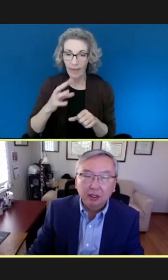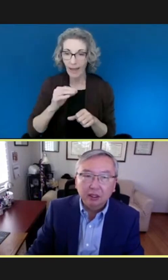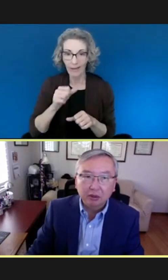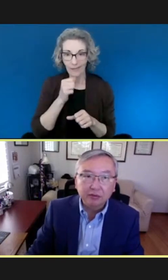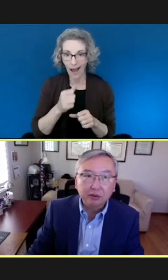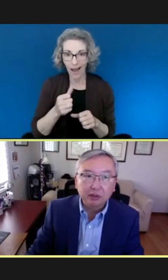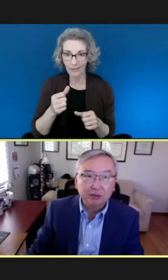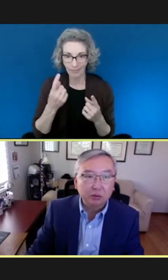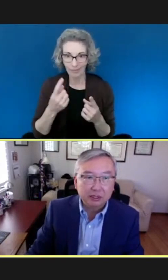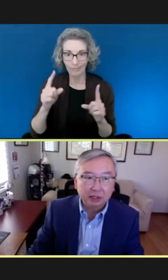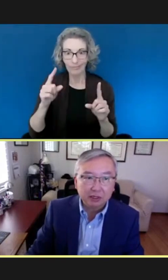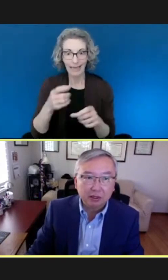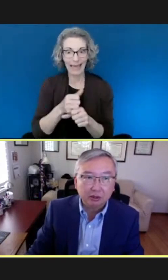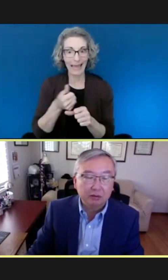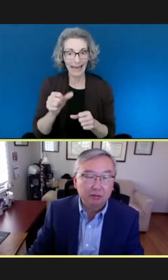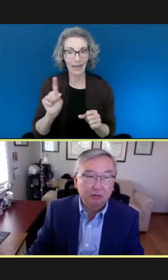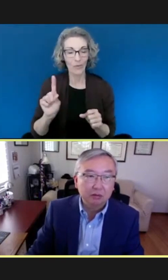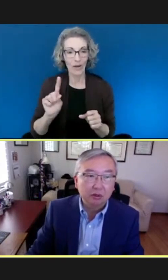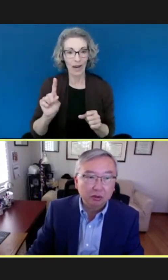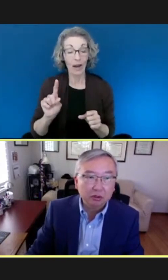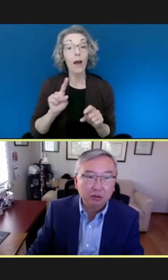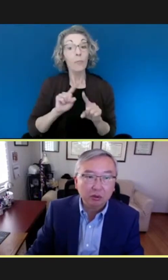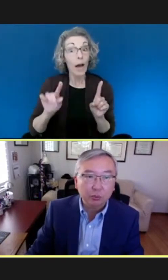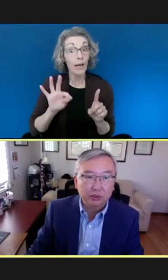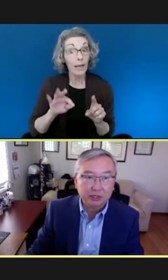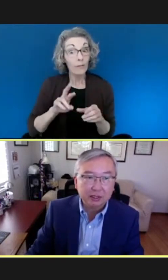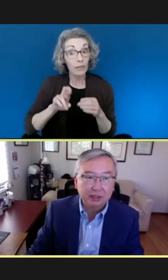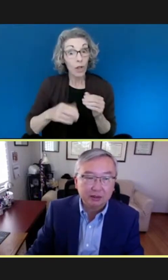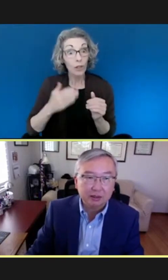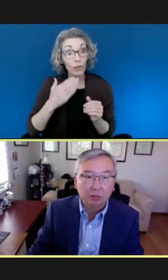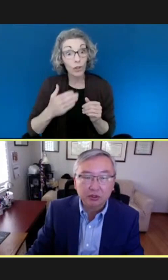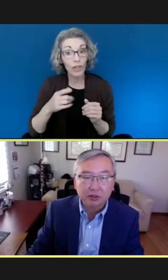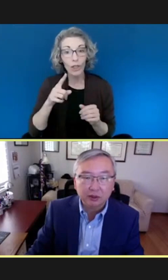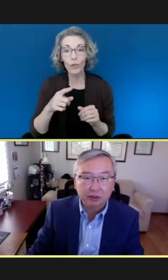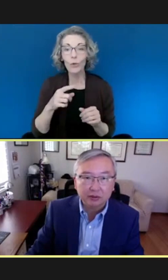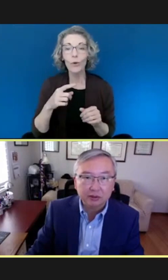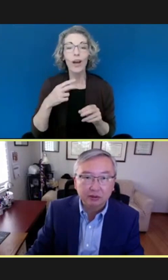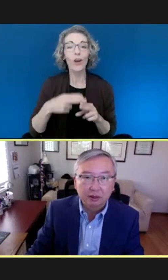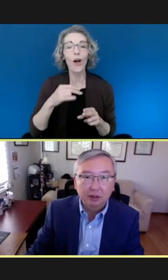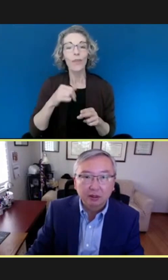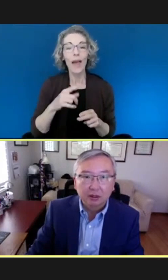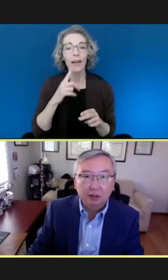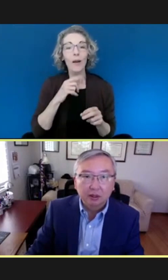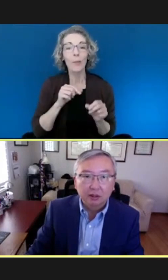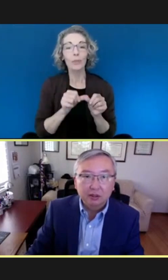However, if the results are good, you're going to call it persistence or perseverance.